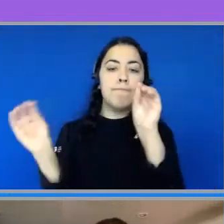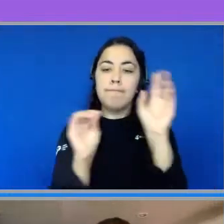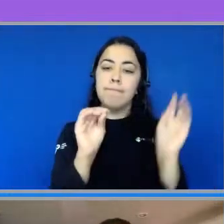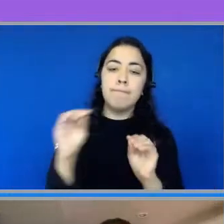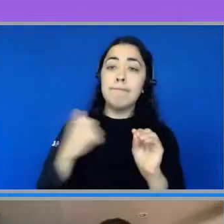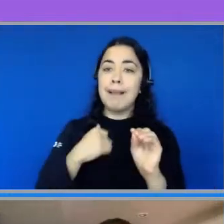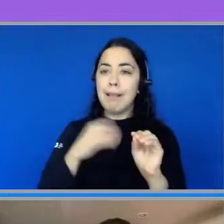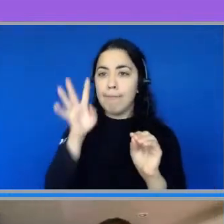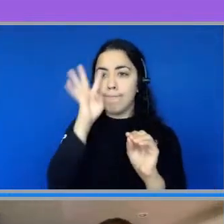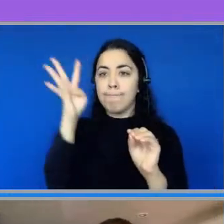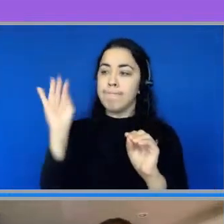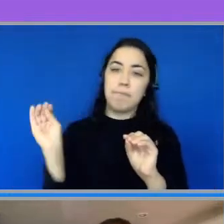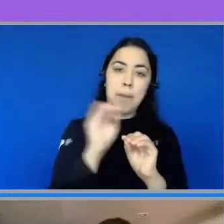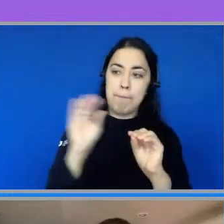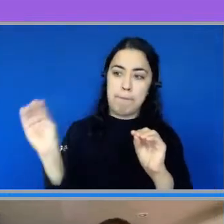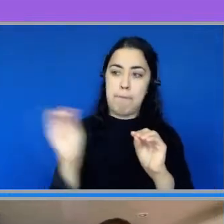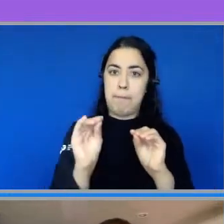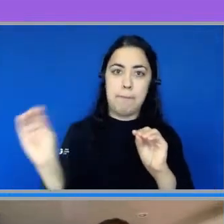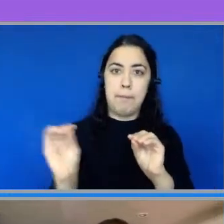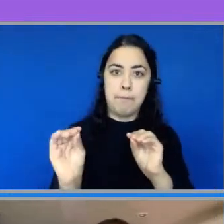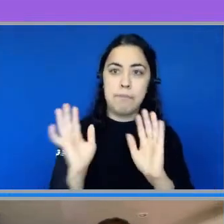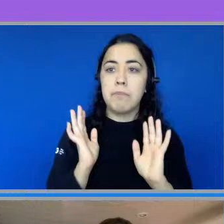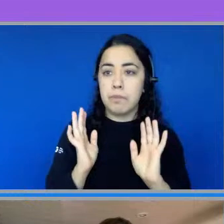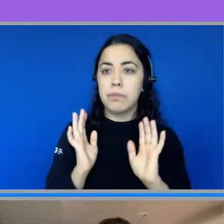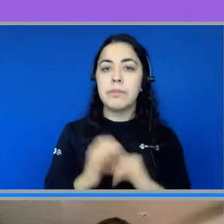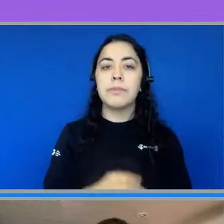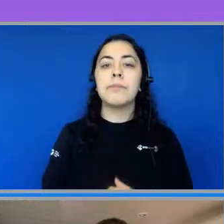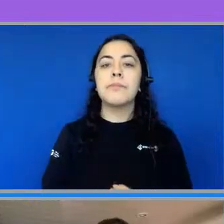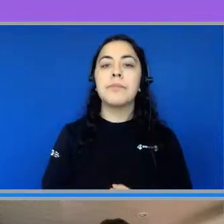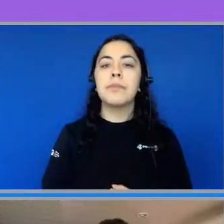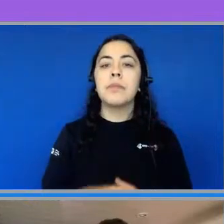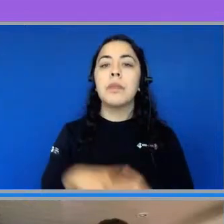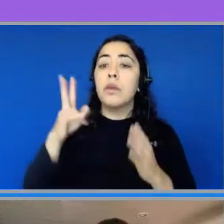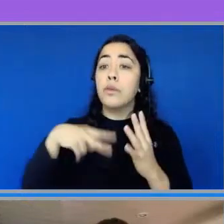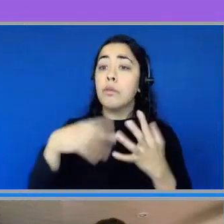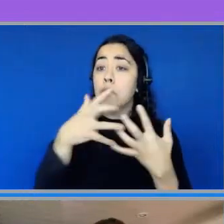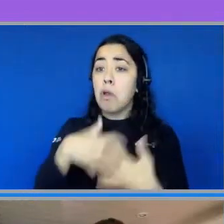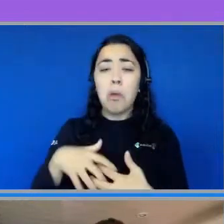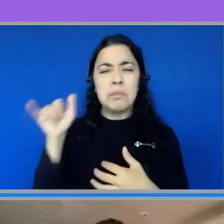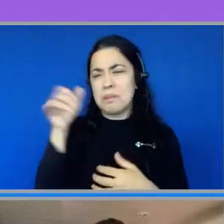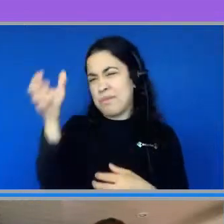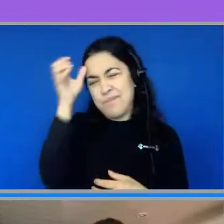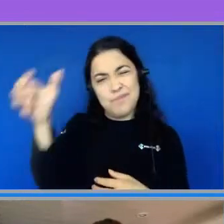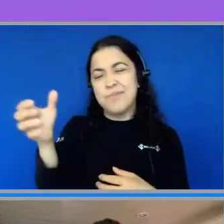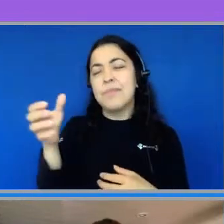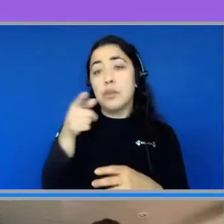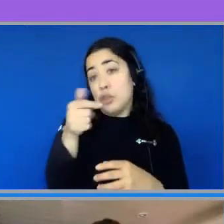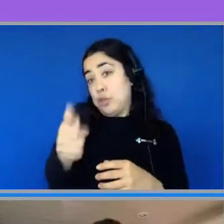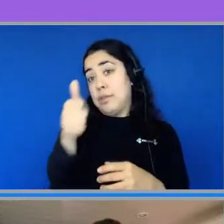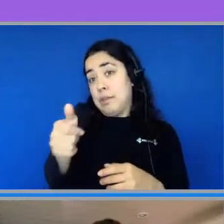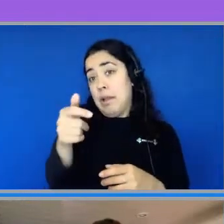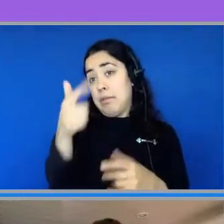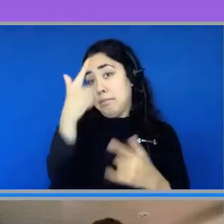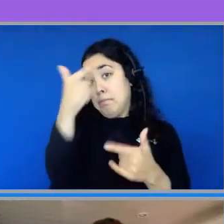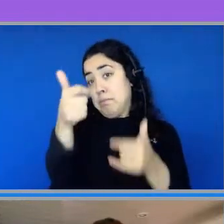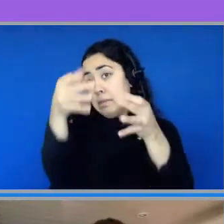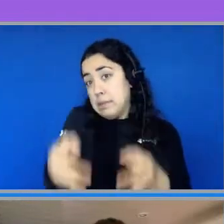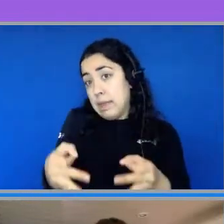layout and you're laying things out in terms of reading flow. It works in pretty much the same